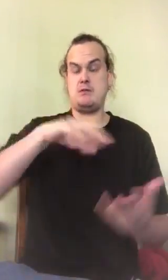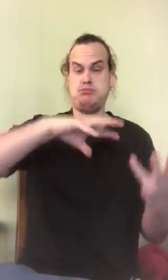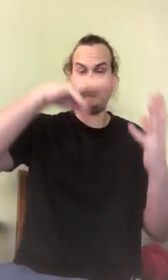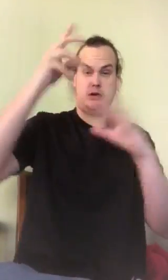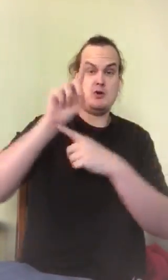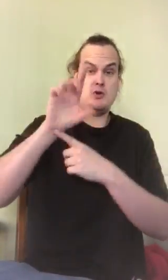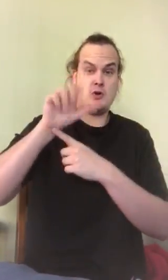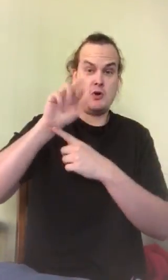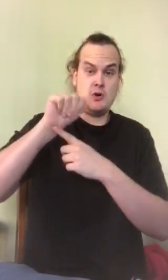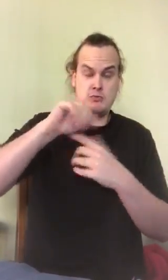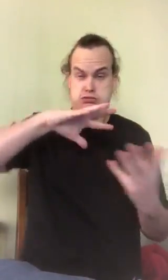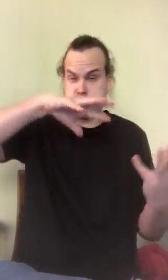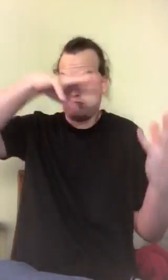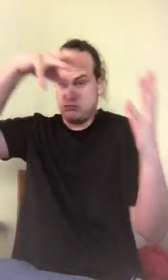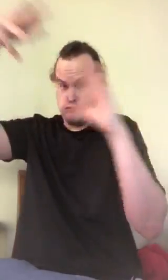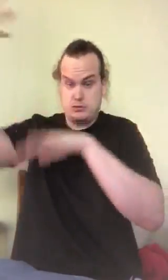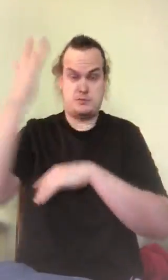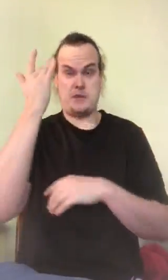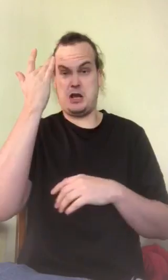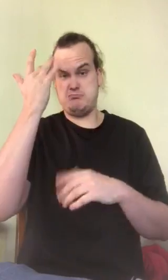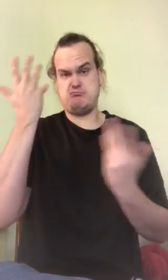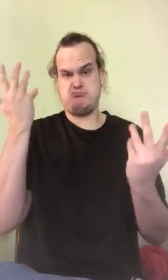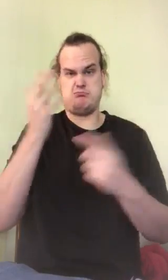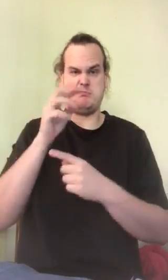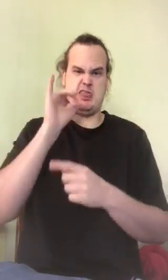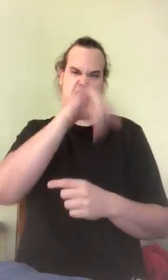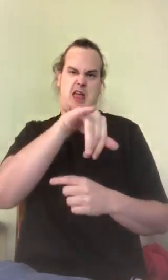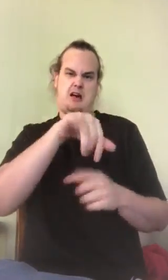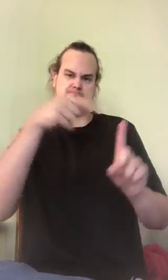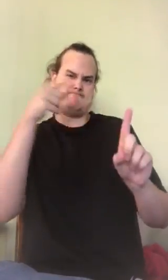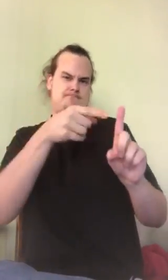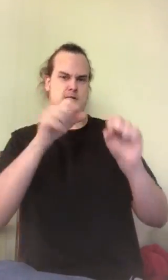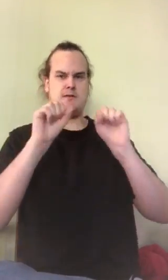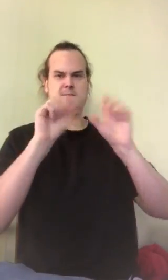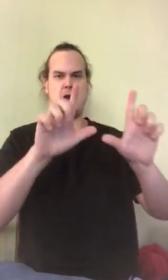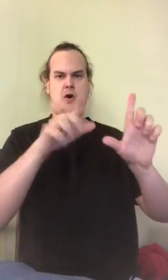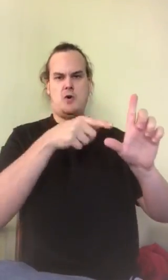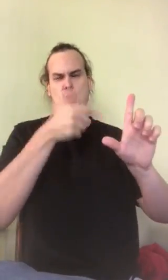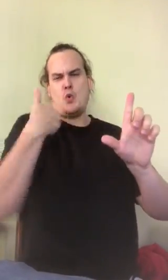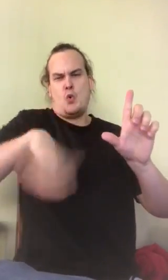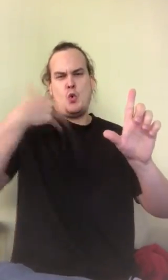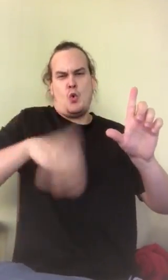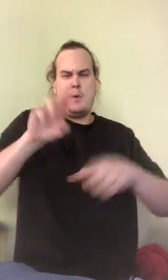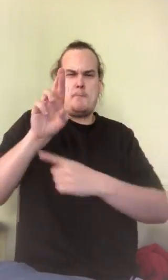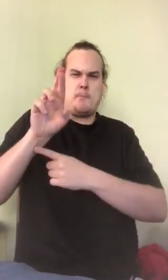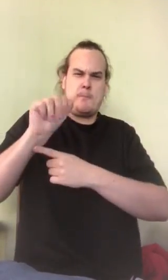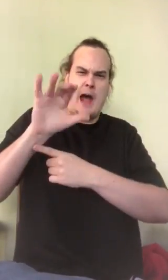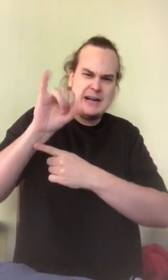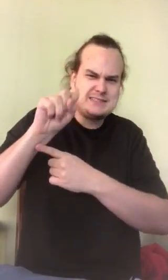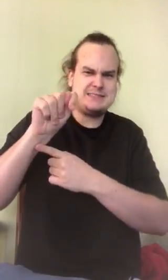This whole mess that DCARA In big mess Because of that specific Vlog this Vlog is a very racist Vlog